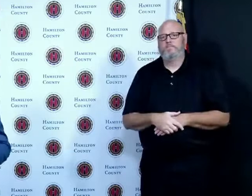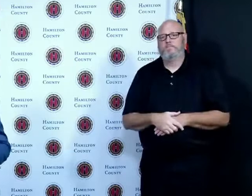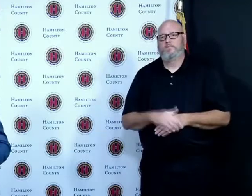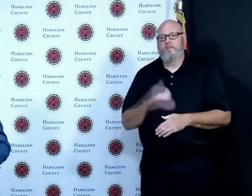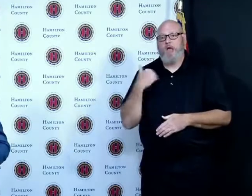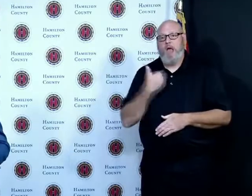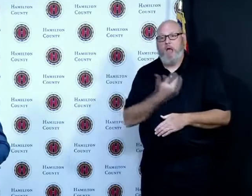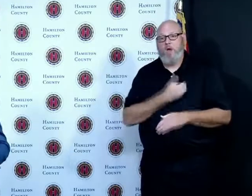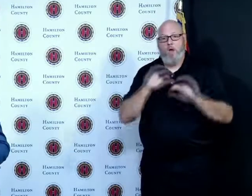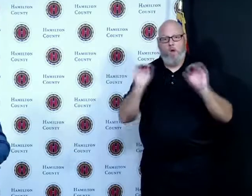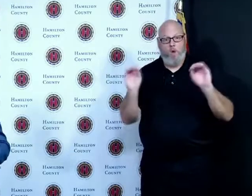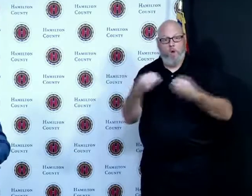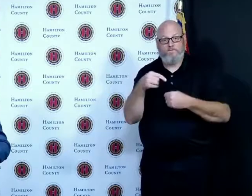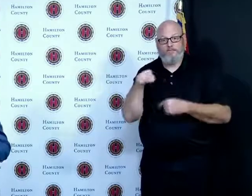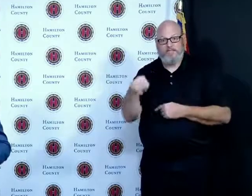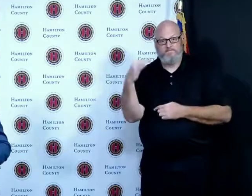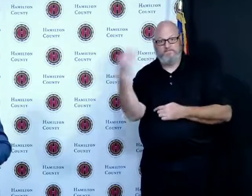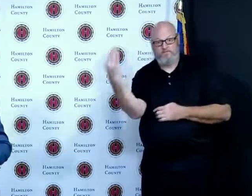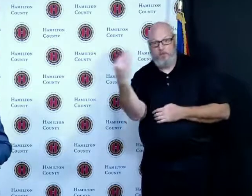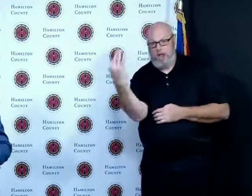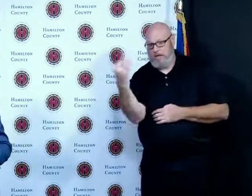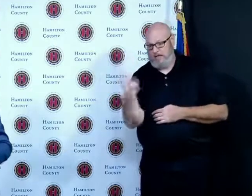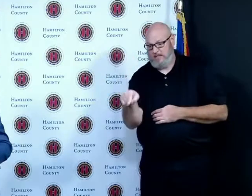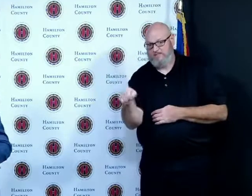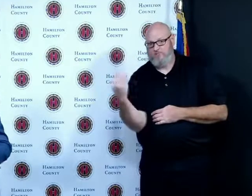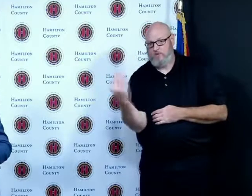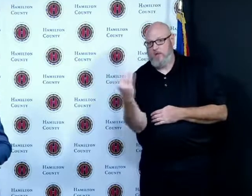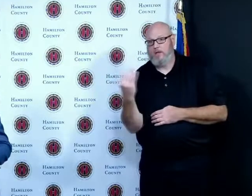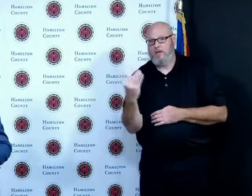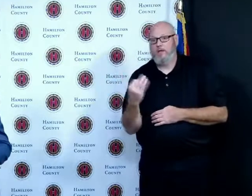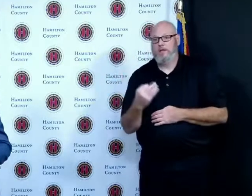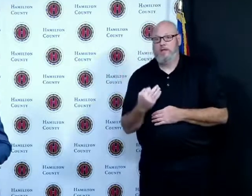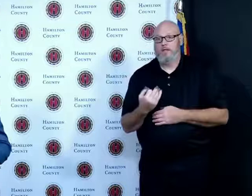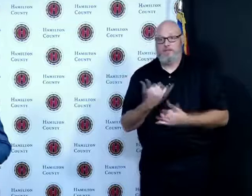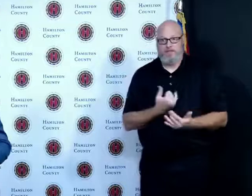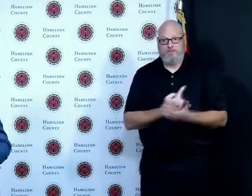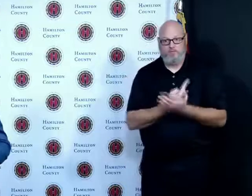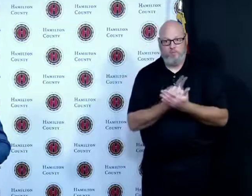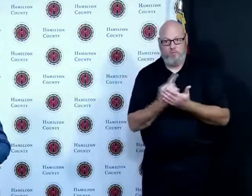much every single dose that we received this week on Monday and Tuesday I think we received about